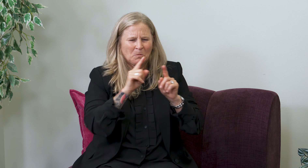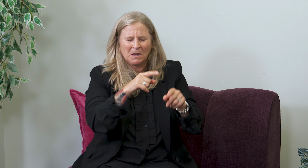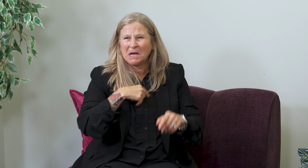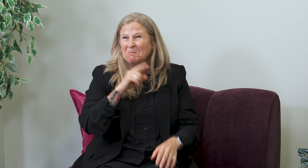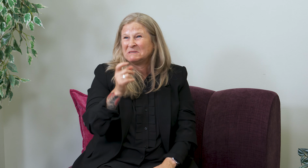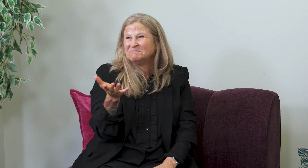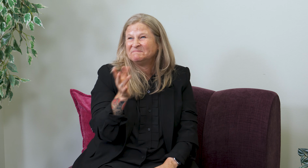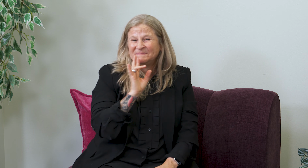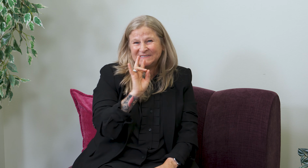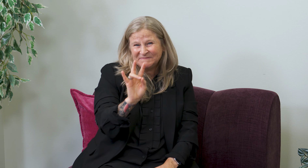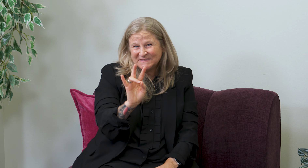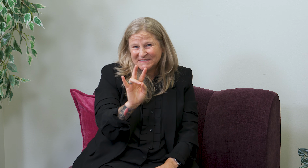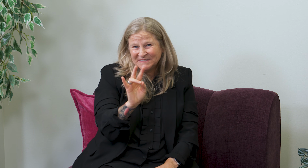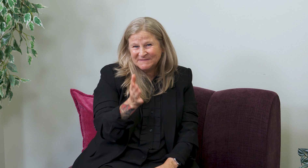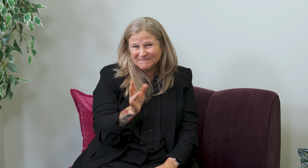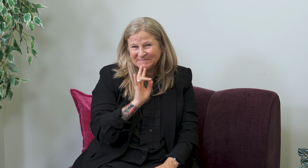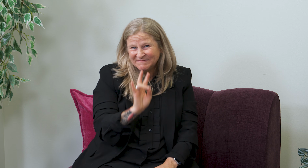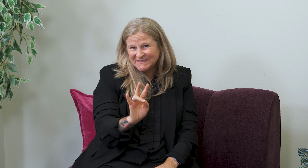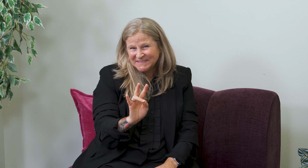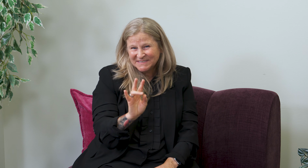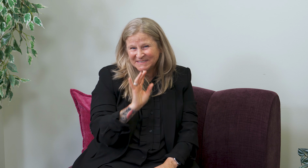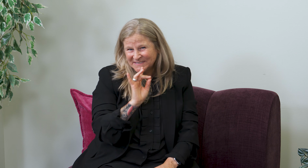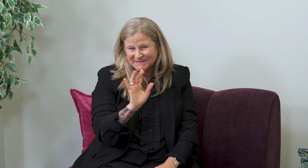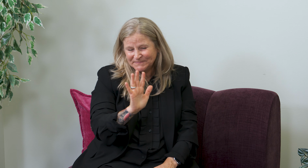I was probably seven years old, maybe eight.